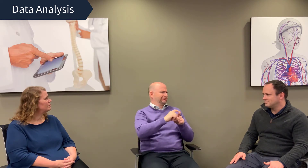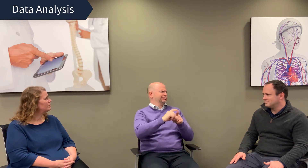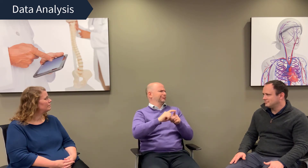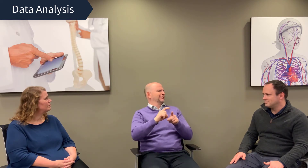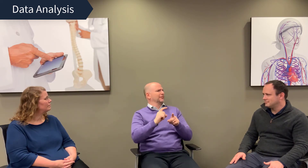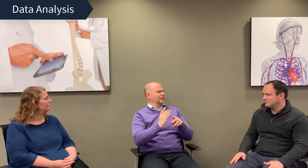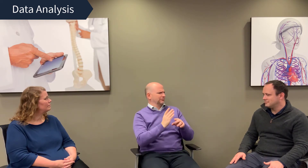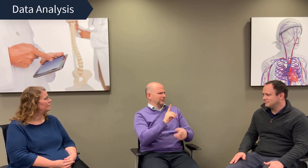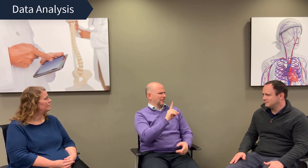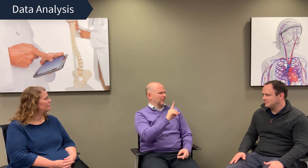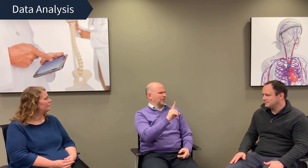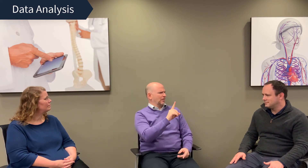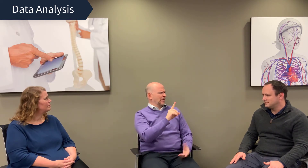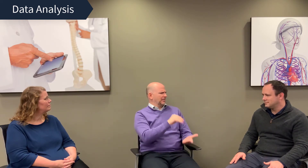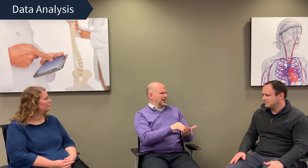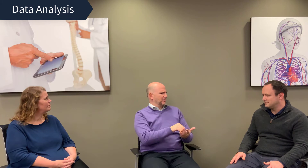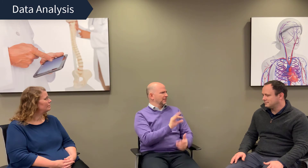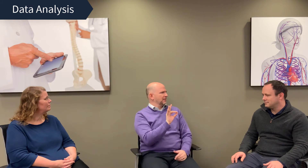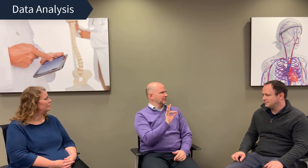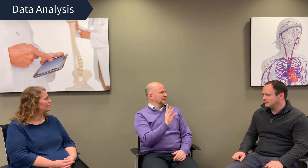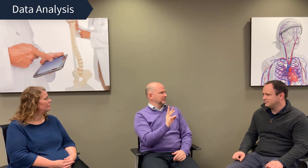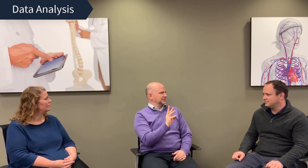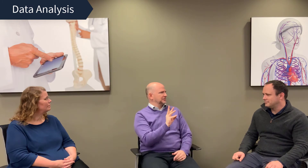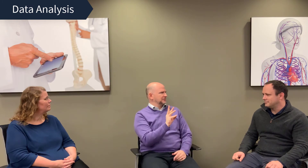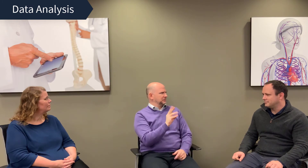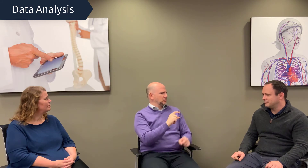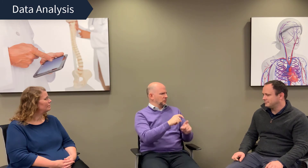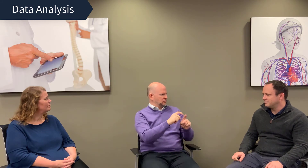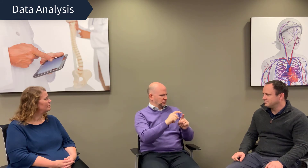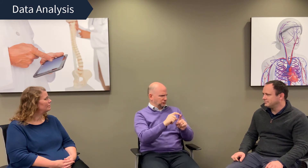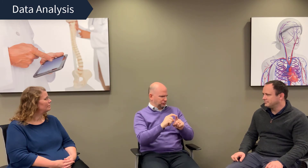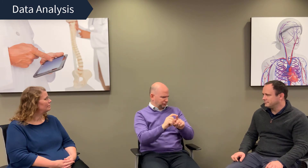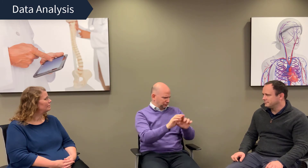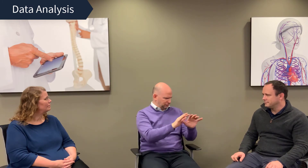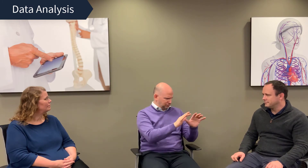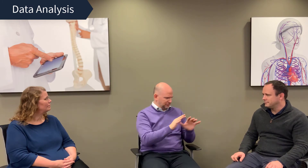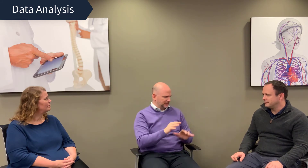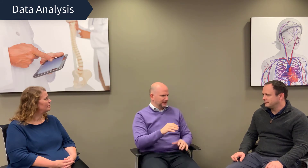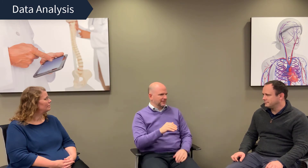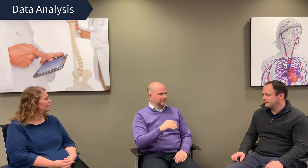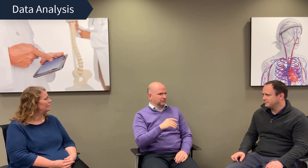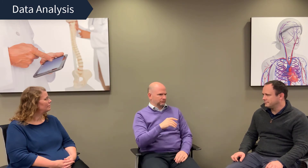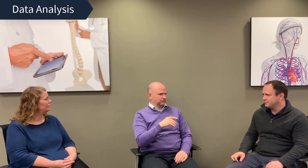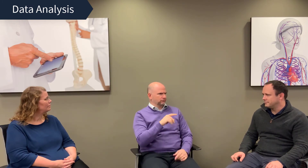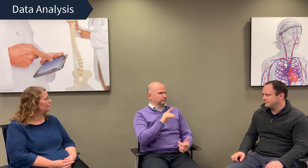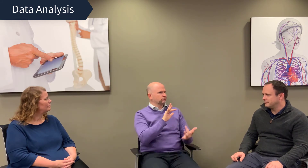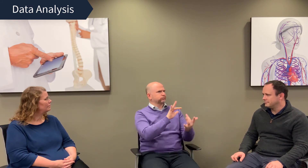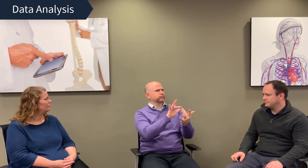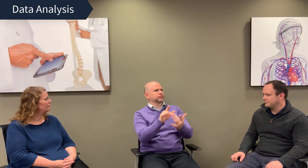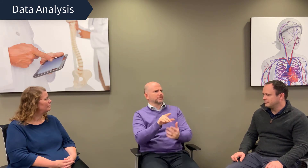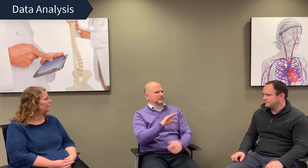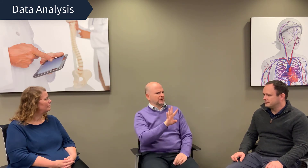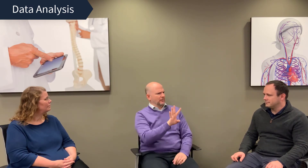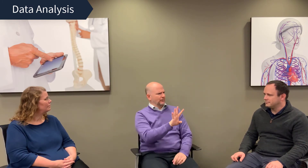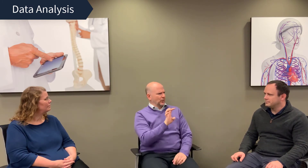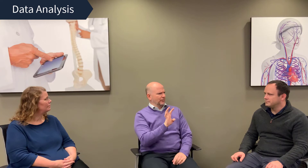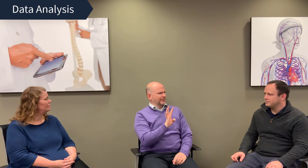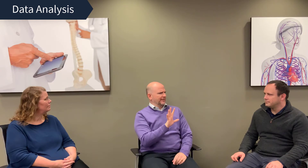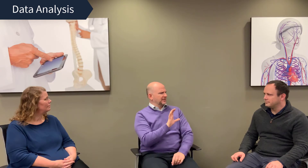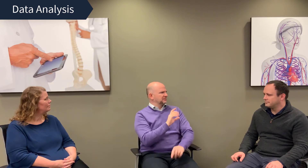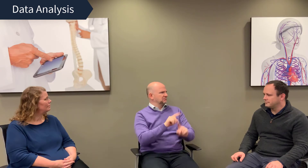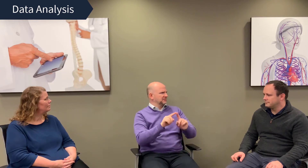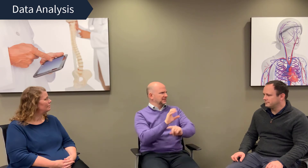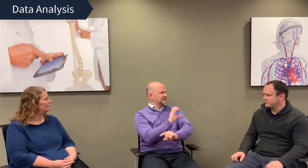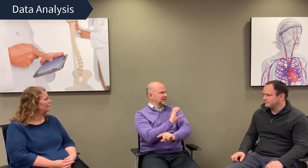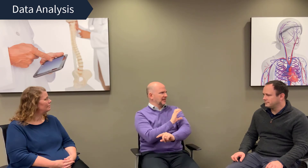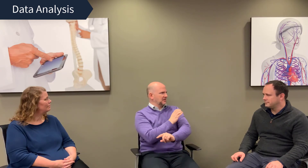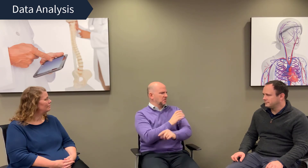total of 1096 calls. They reached out to over 400 different clinics, both